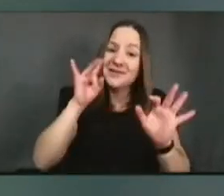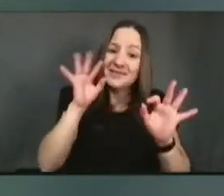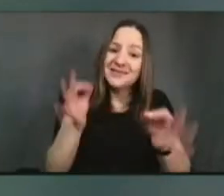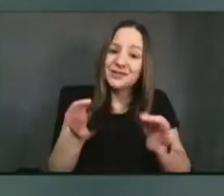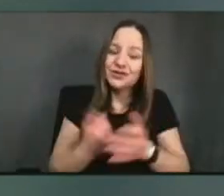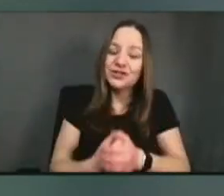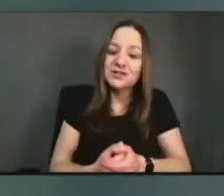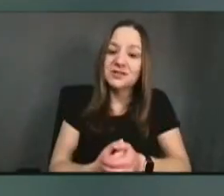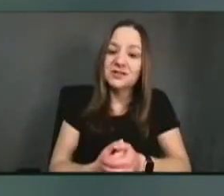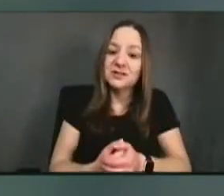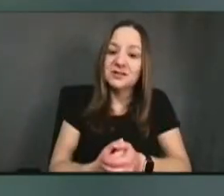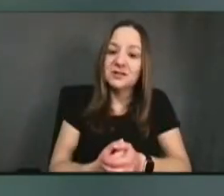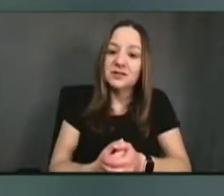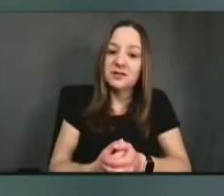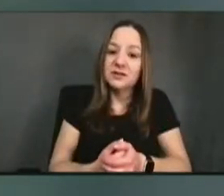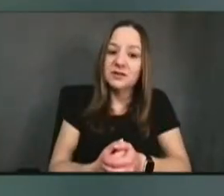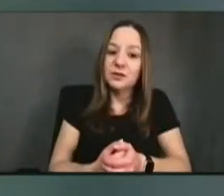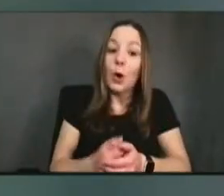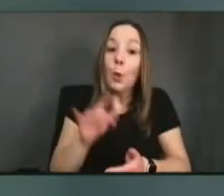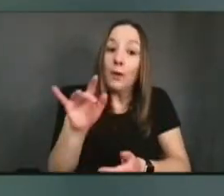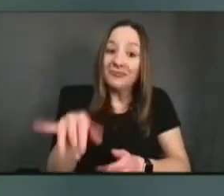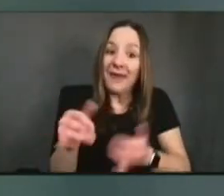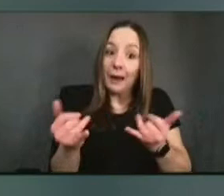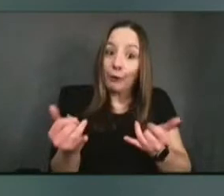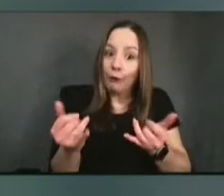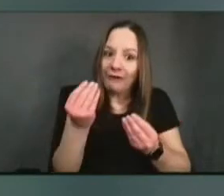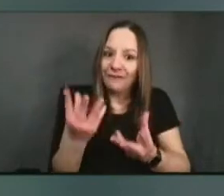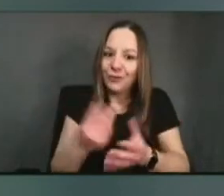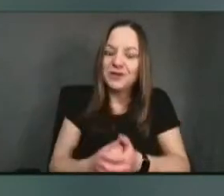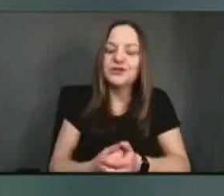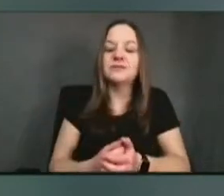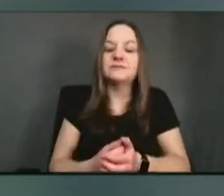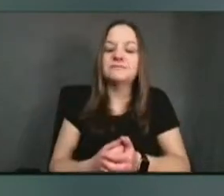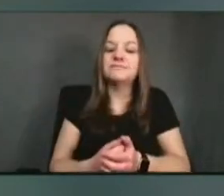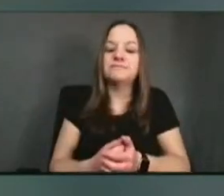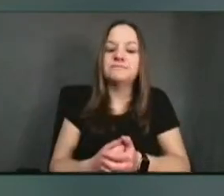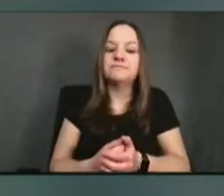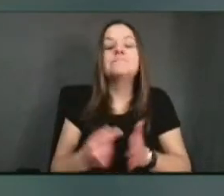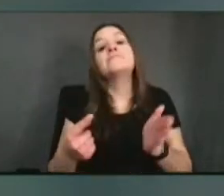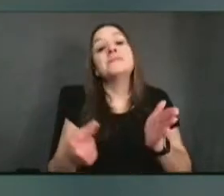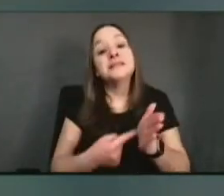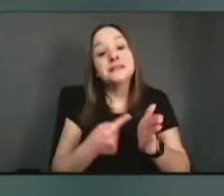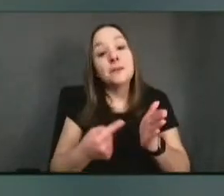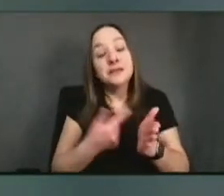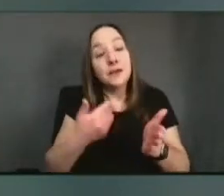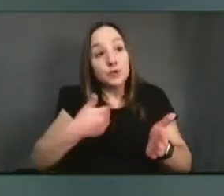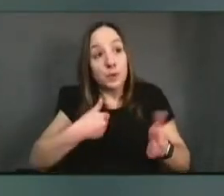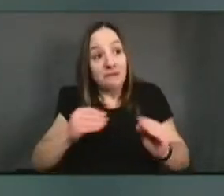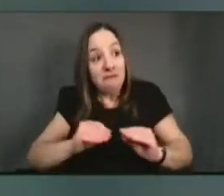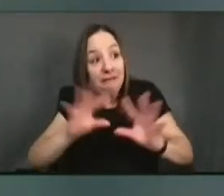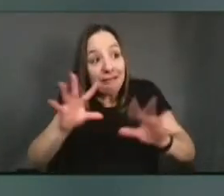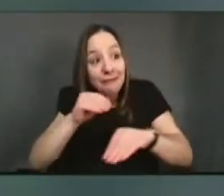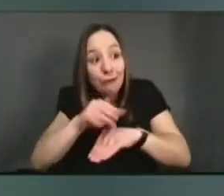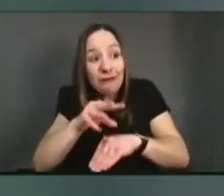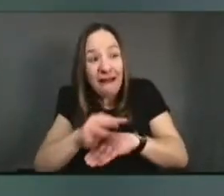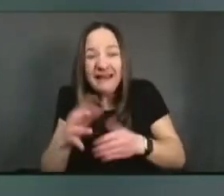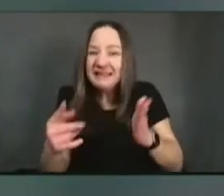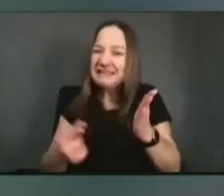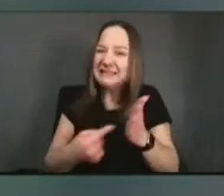information so that we can try and make the best decisions with the information that we have. In some cases, we have to work with